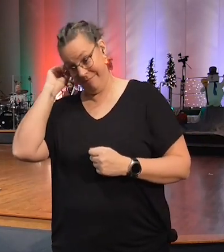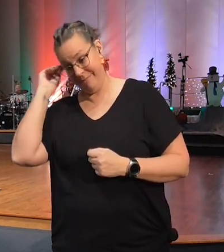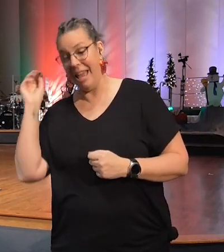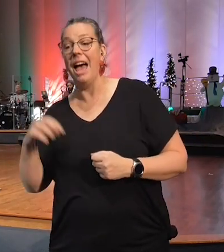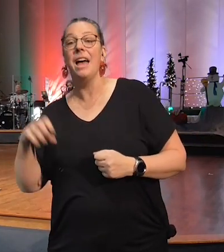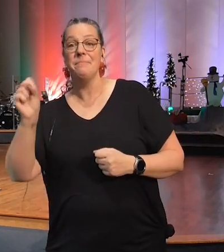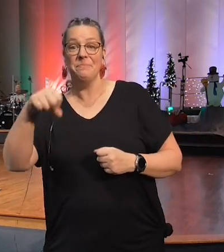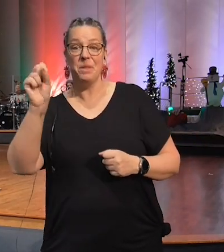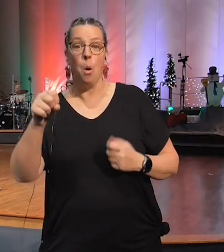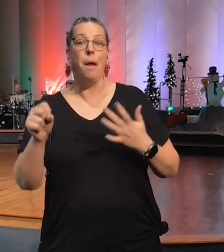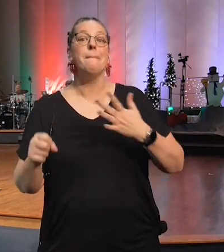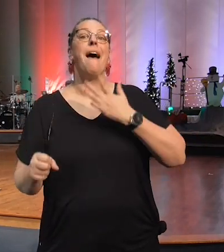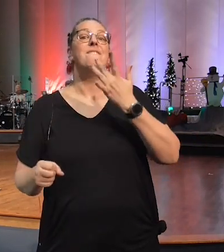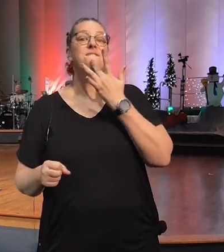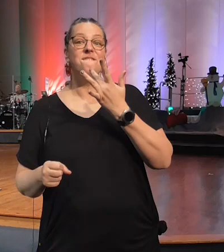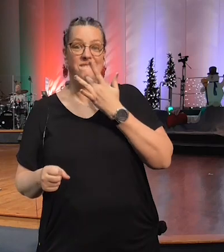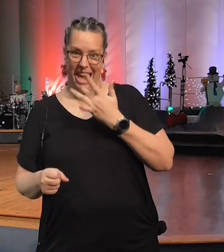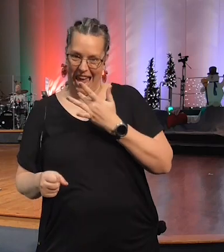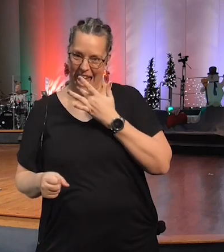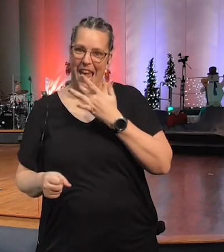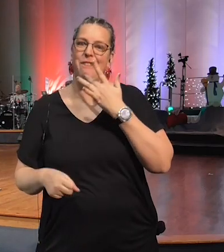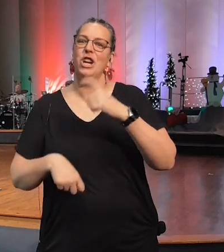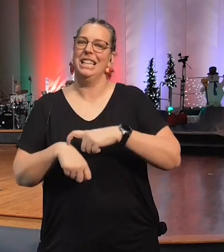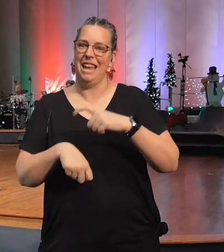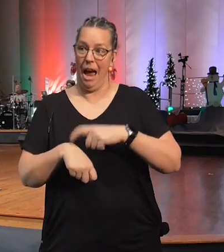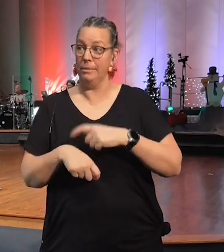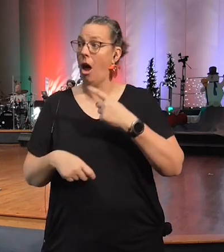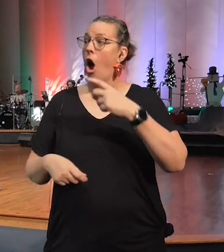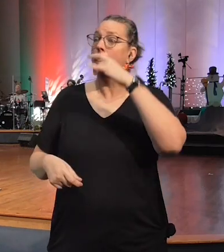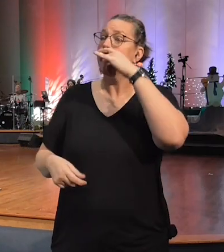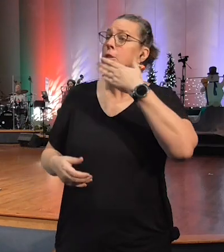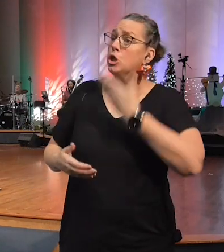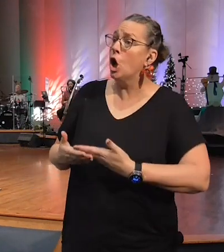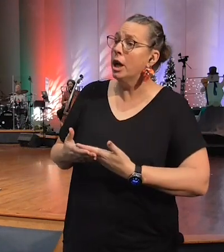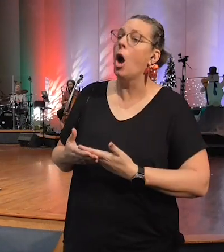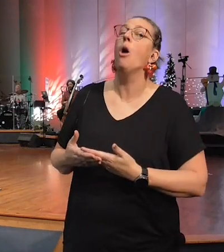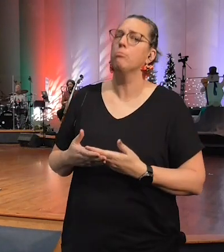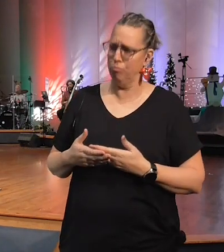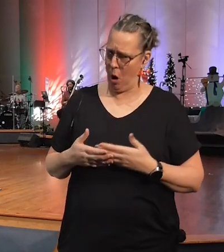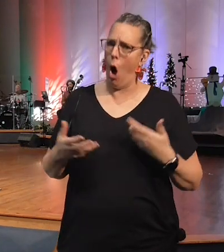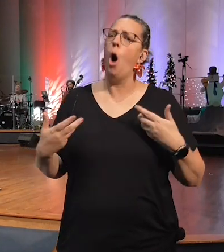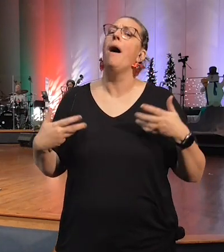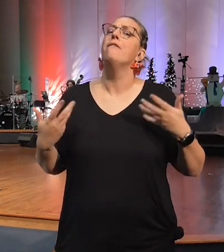to you made it back again this year yes indeed it's one of my favorite trips have the kids been